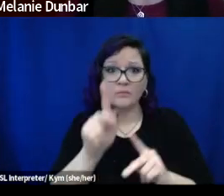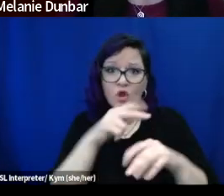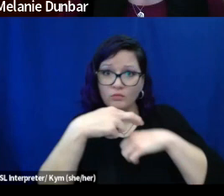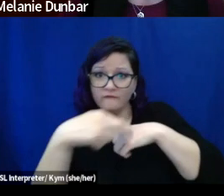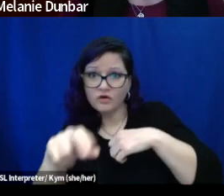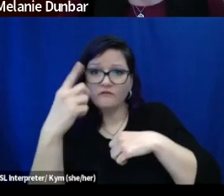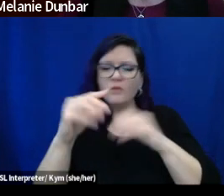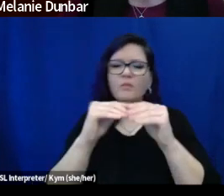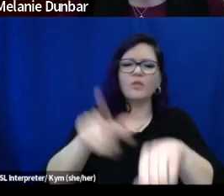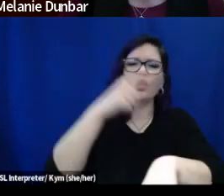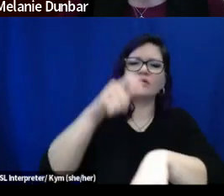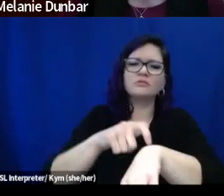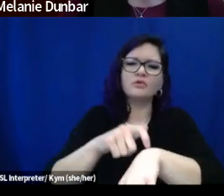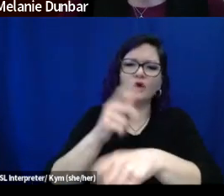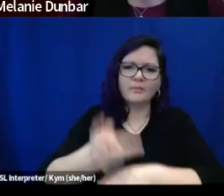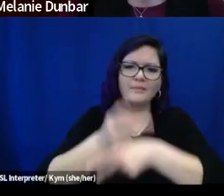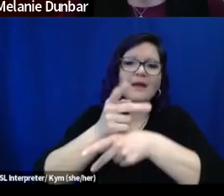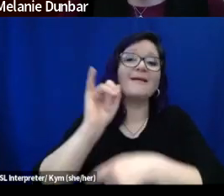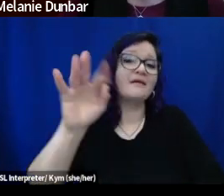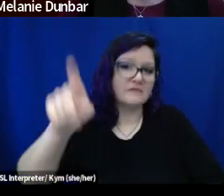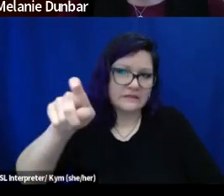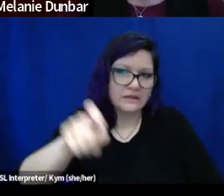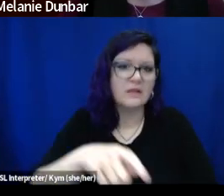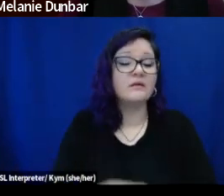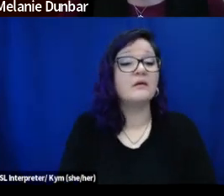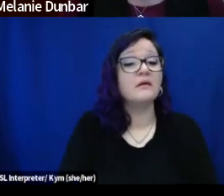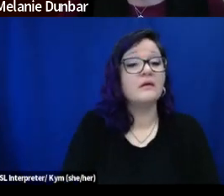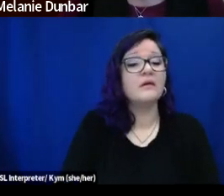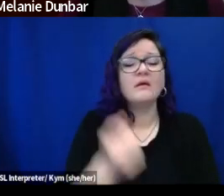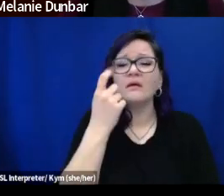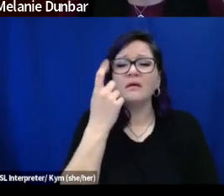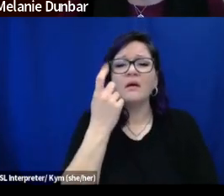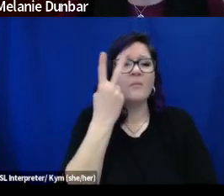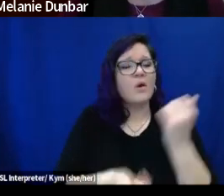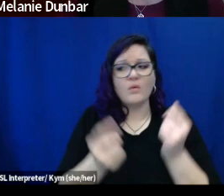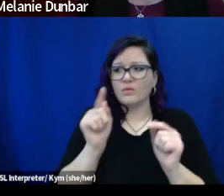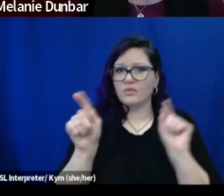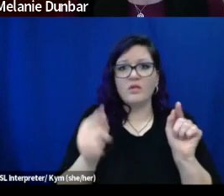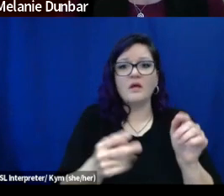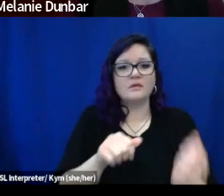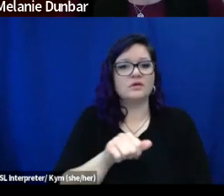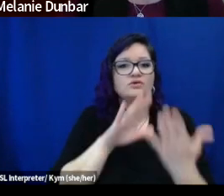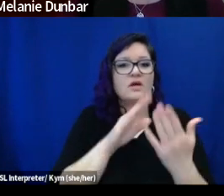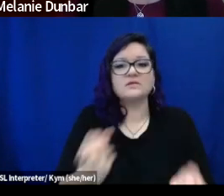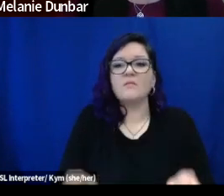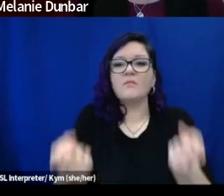and resources if needed. They also both address multicultural service delivery to those who are